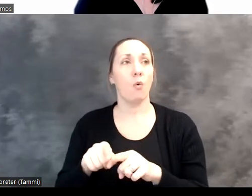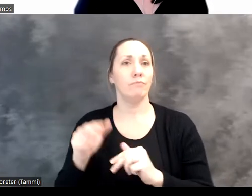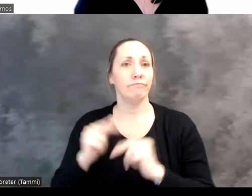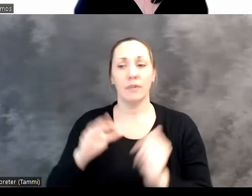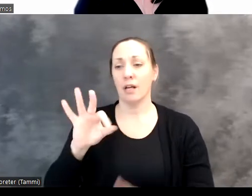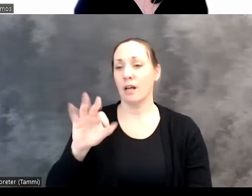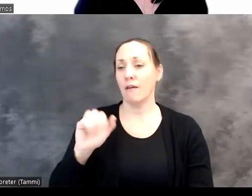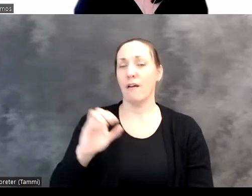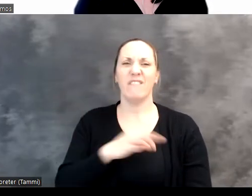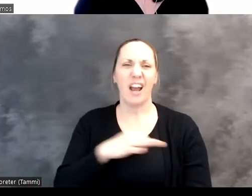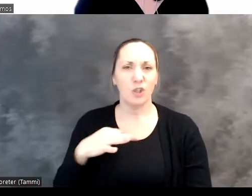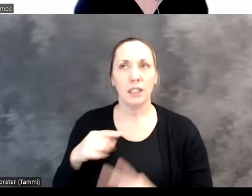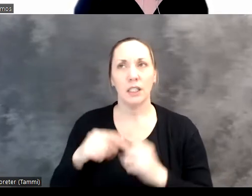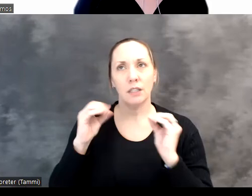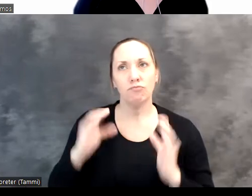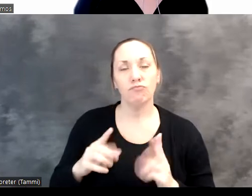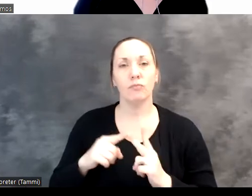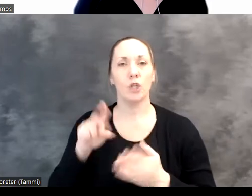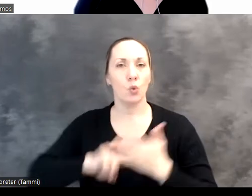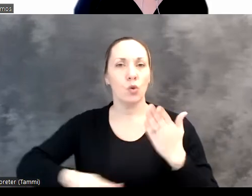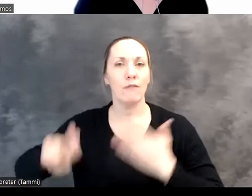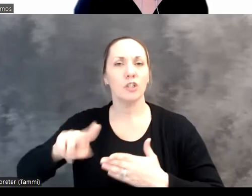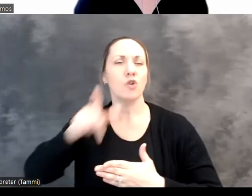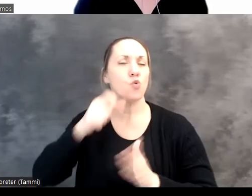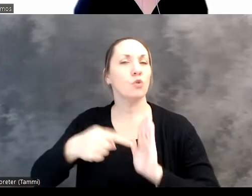not just at the grant giving organizations, but in the faculties